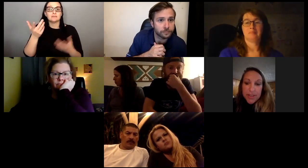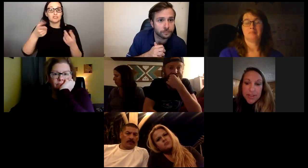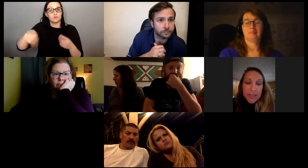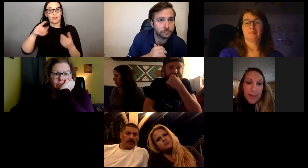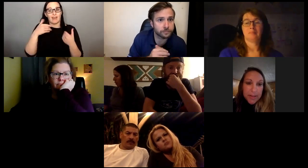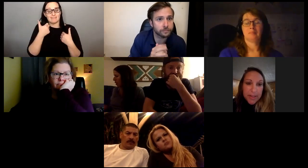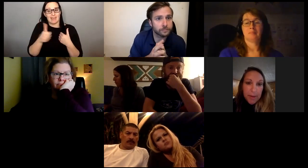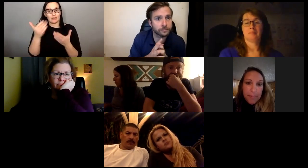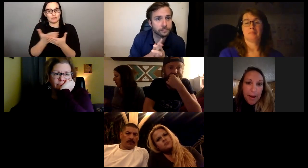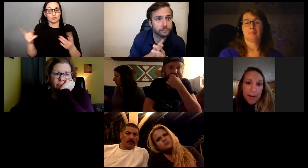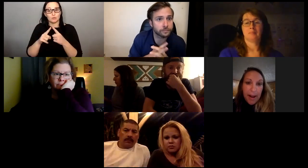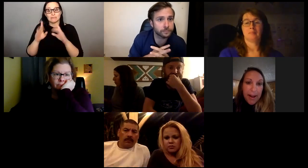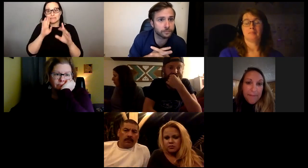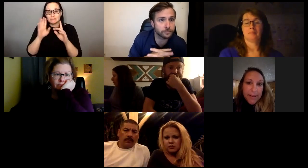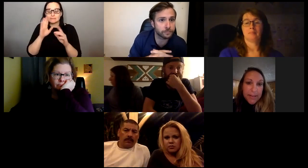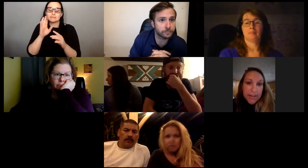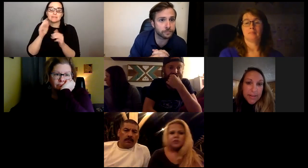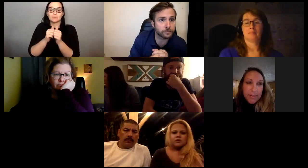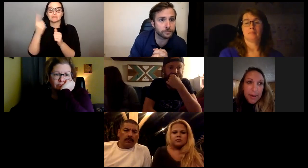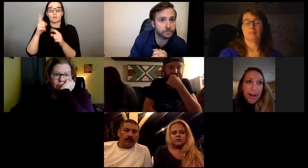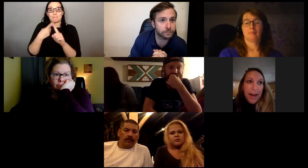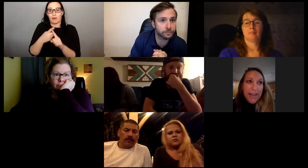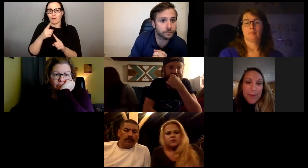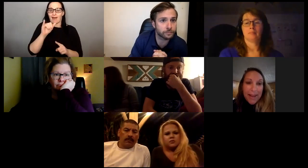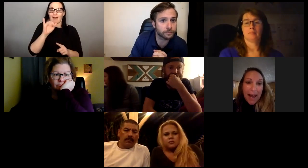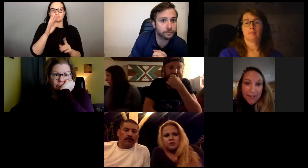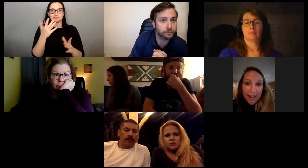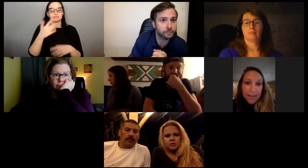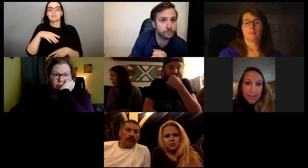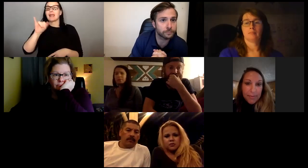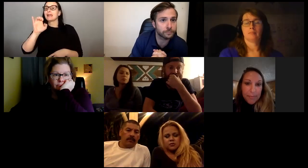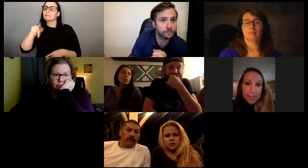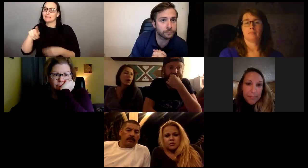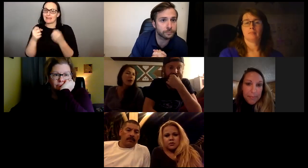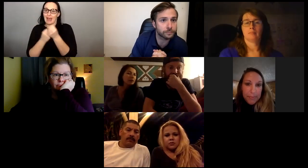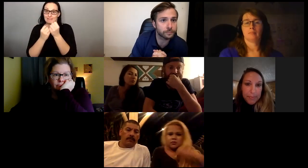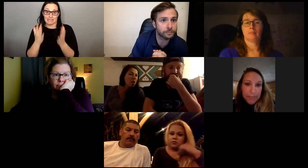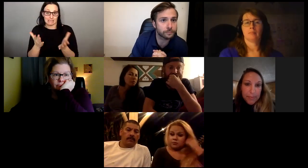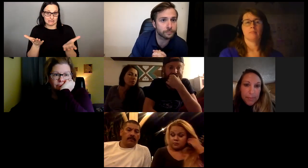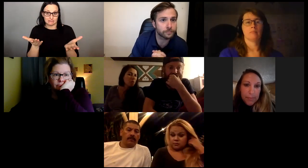to speak to someone about an ifs or an iep advocate